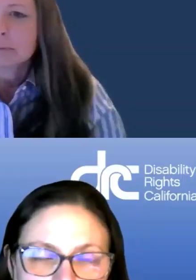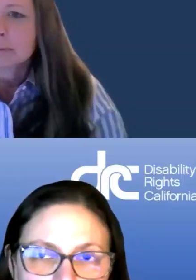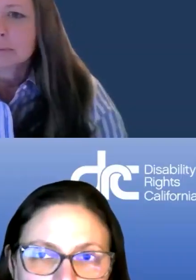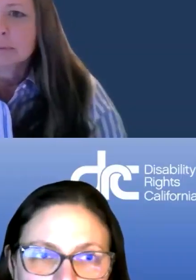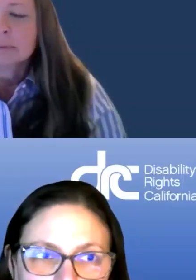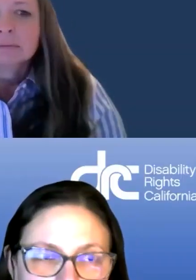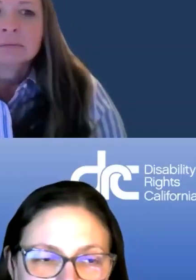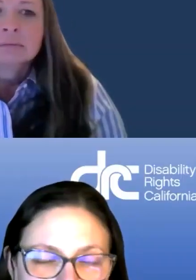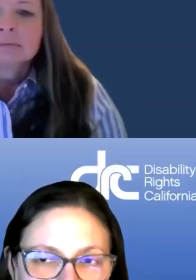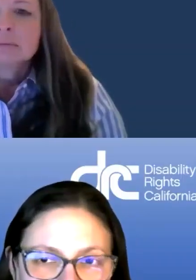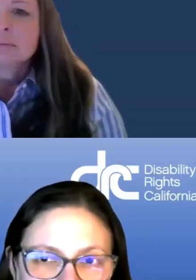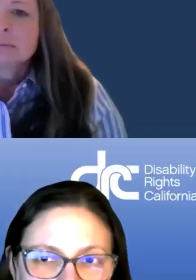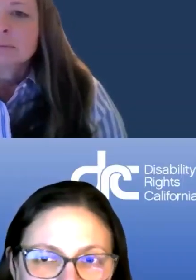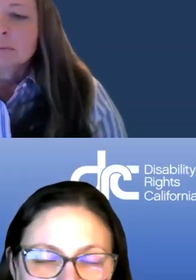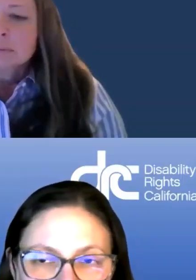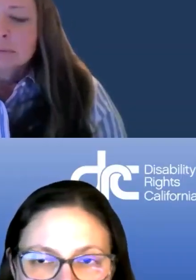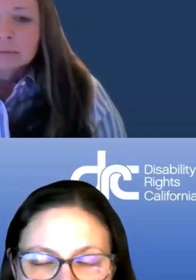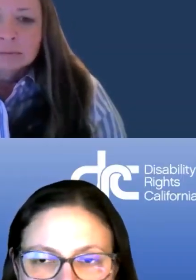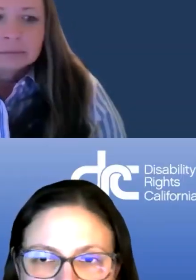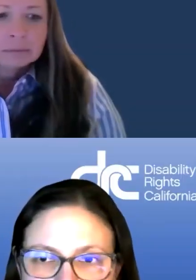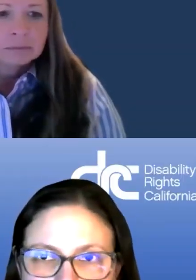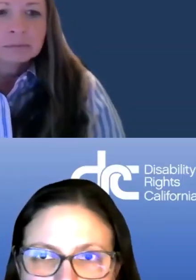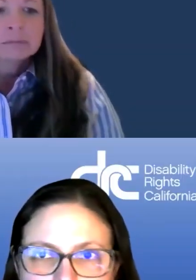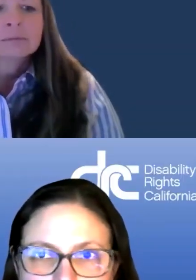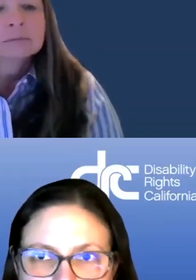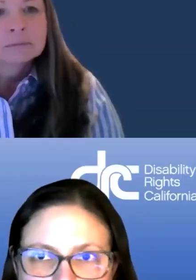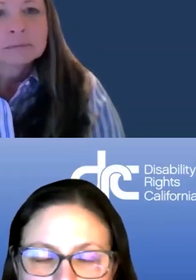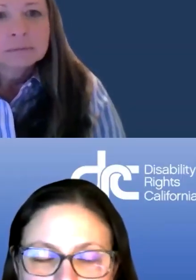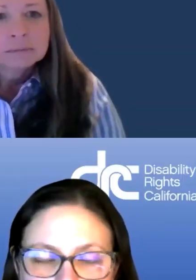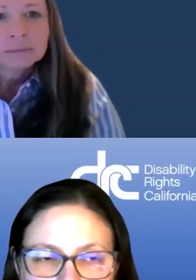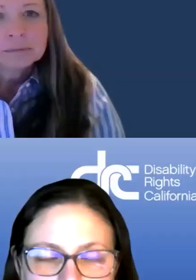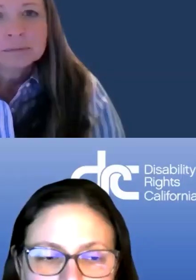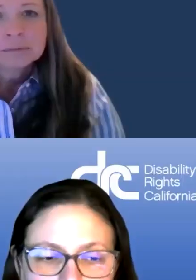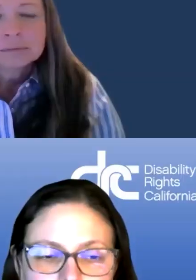or raise your hand and we can call on you to unmute or turn your video on